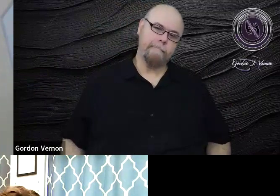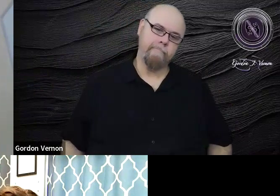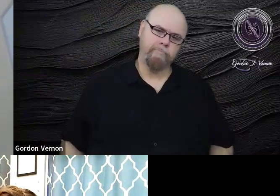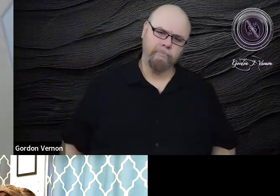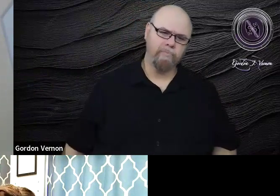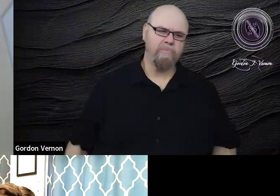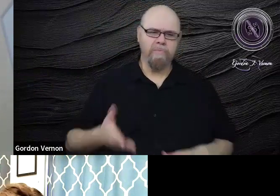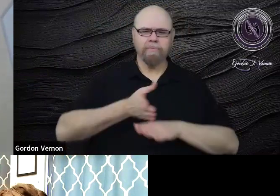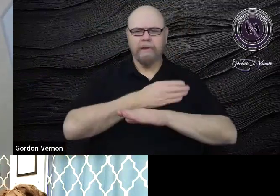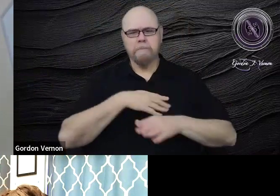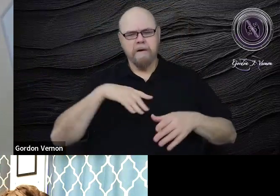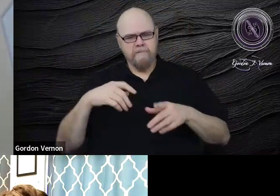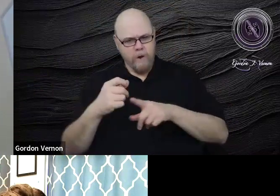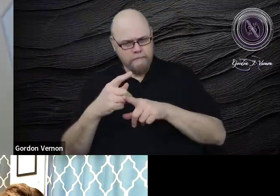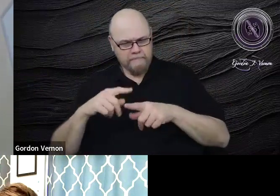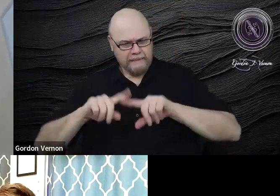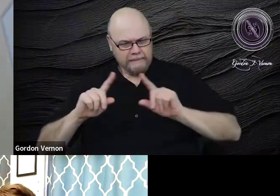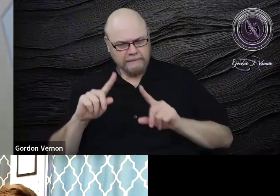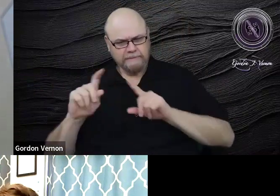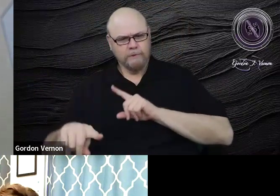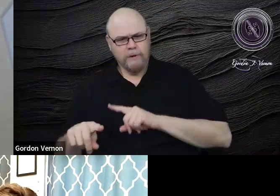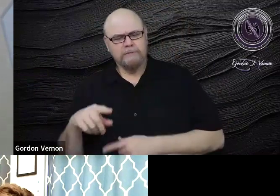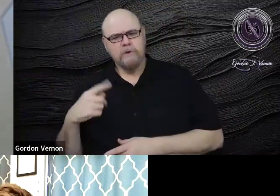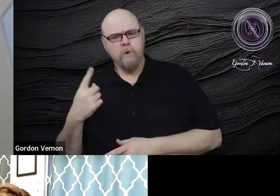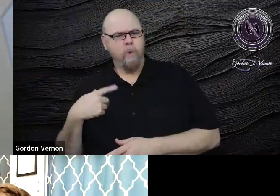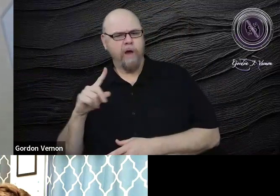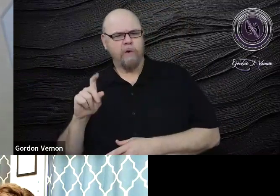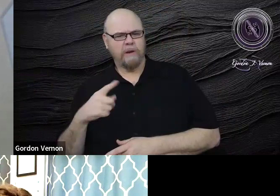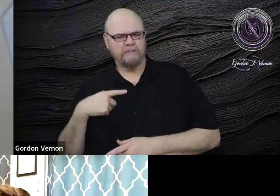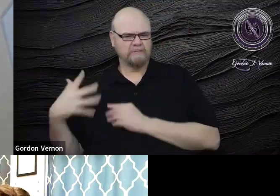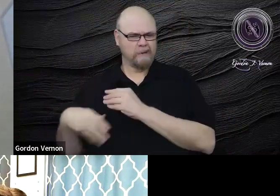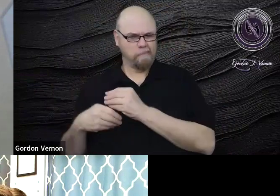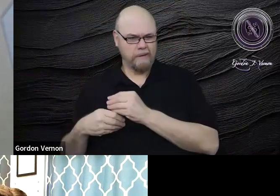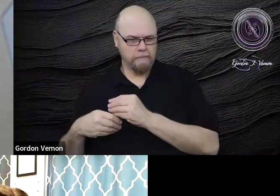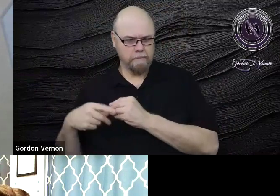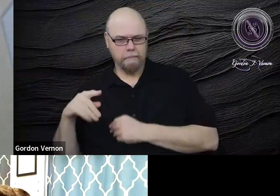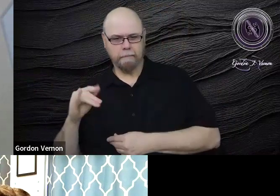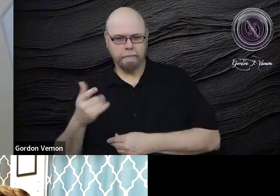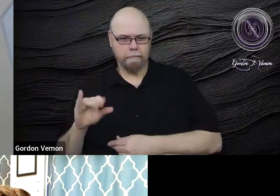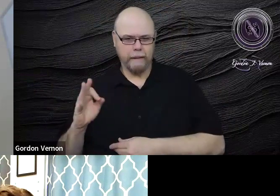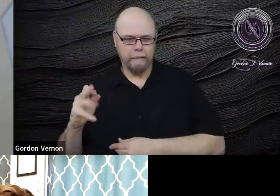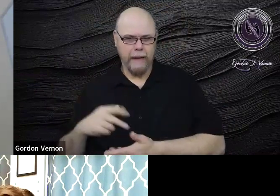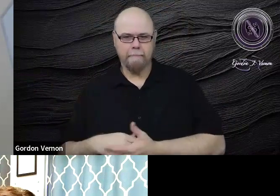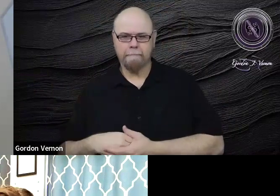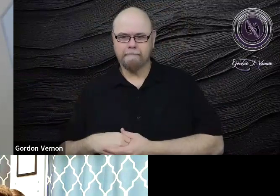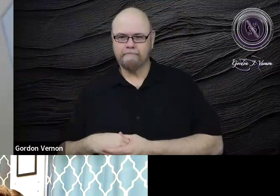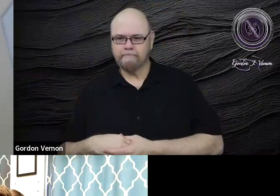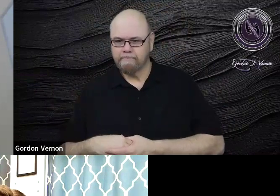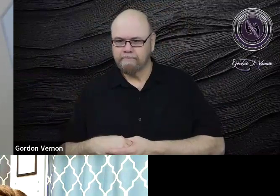So basically the answer is it's complicated and it varies along many dimensions.